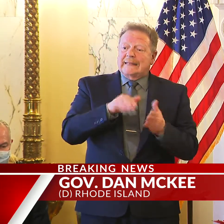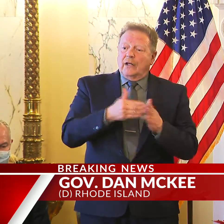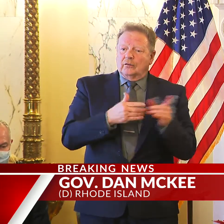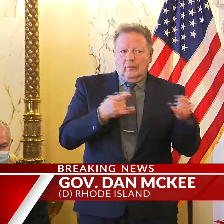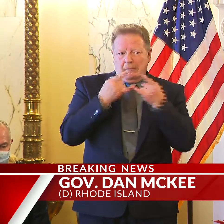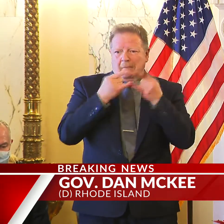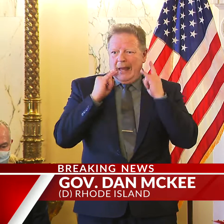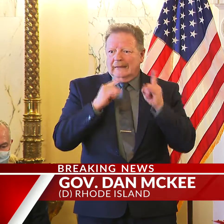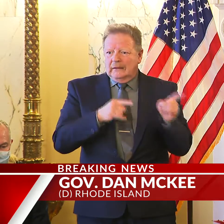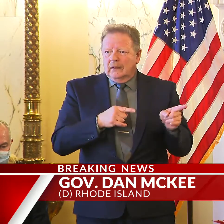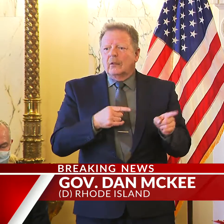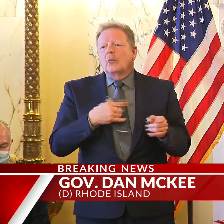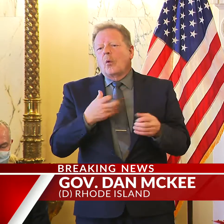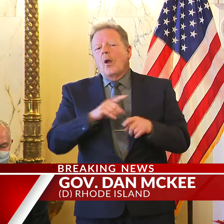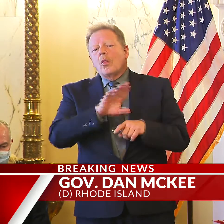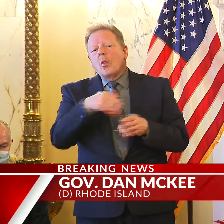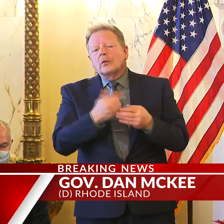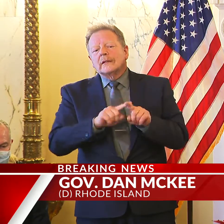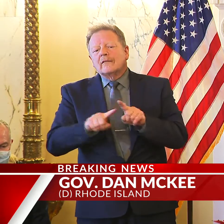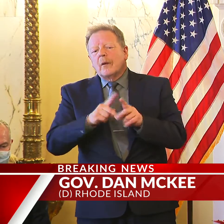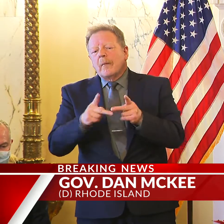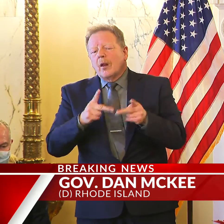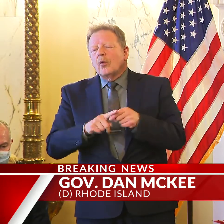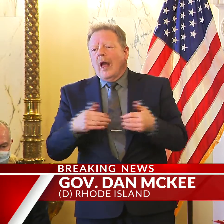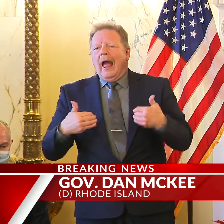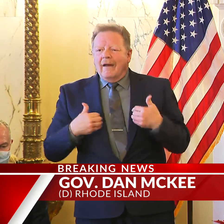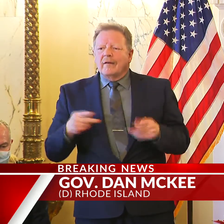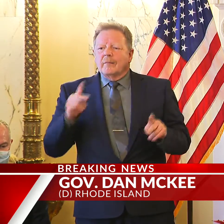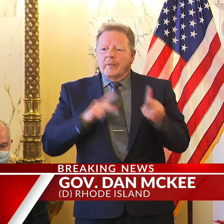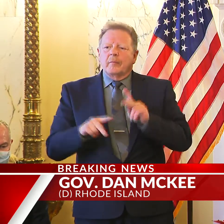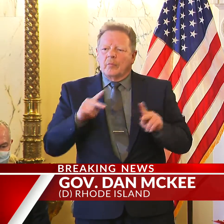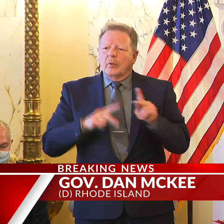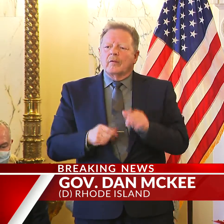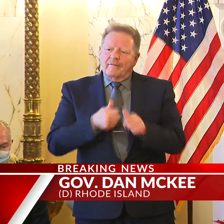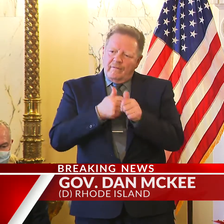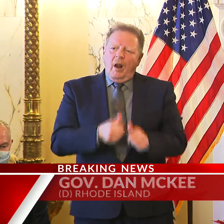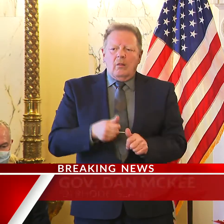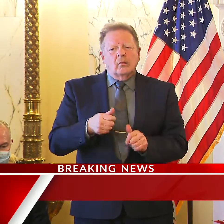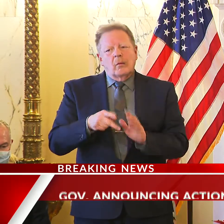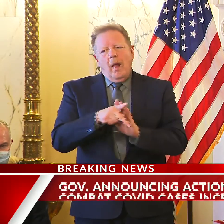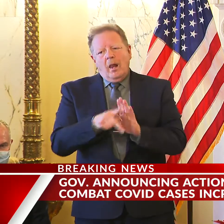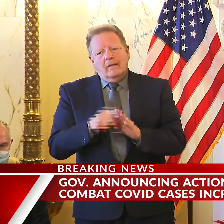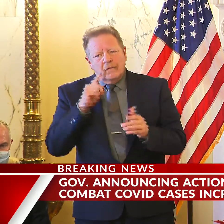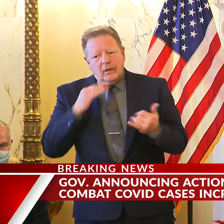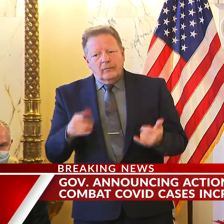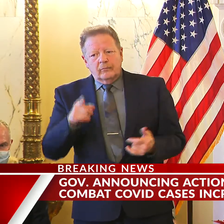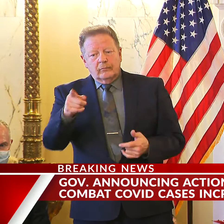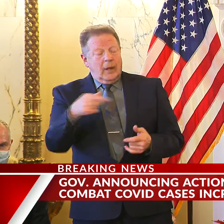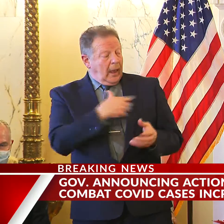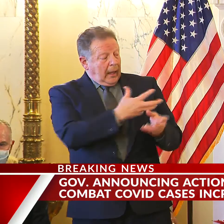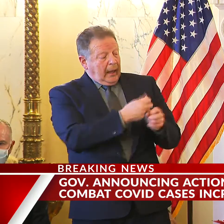SETTING LIKE THE RYAN CENTER. SO IS RIGHT NOW THE RAIN AND THOSE VENUES, YOU KNOW, TO